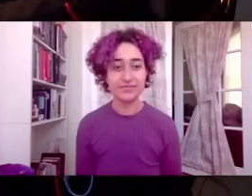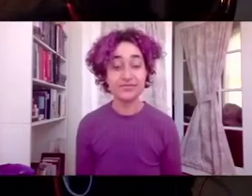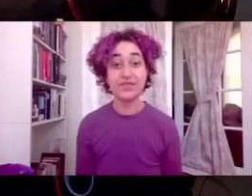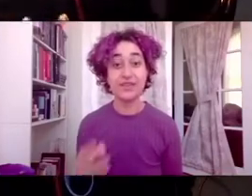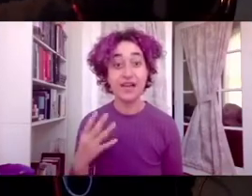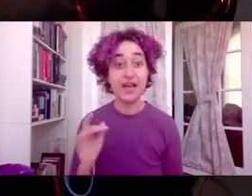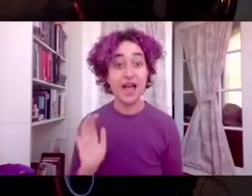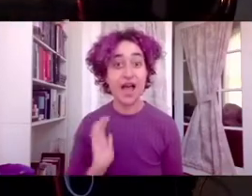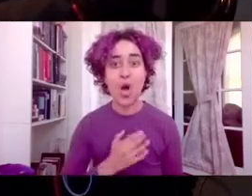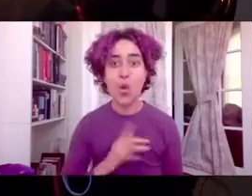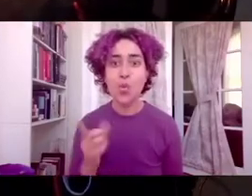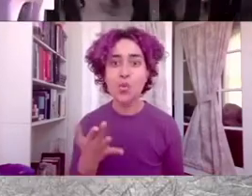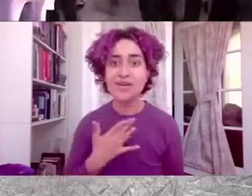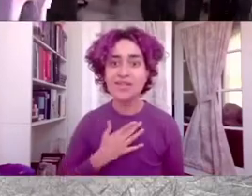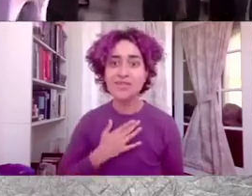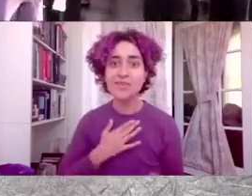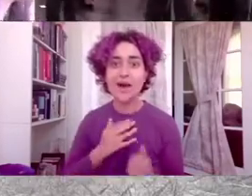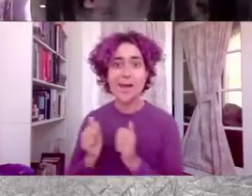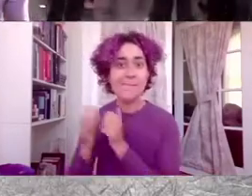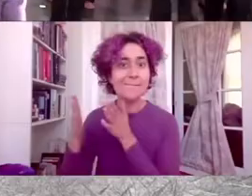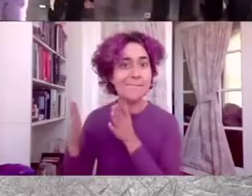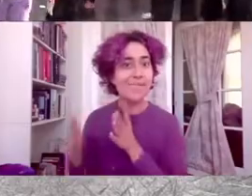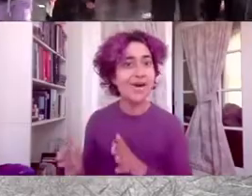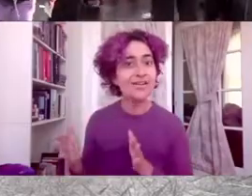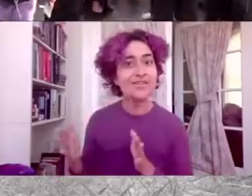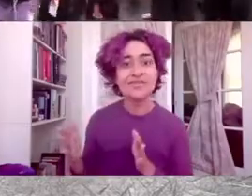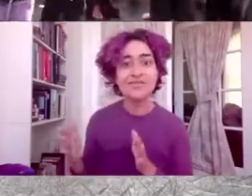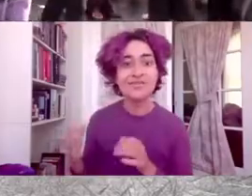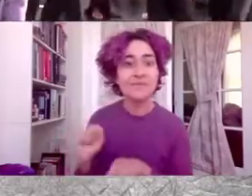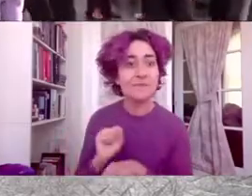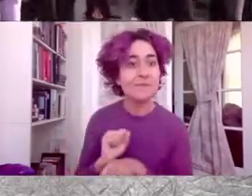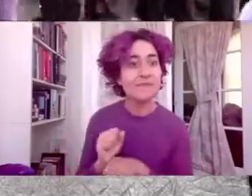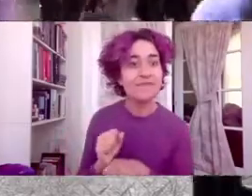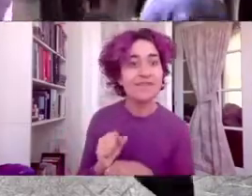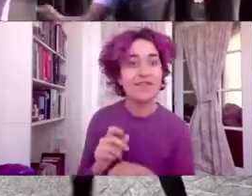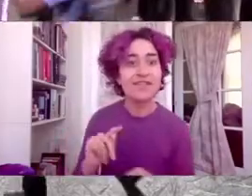Where's my partner in crime?